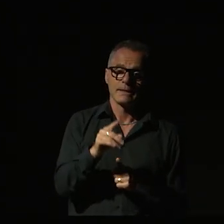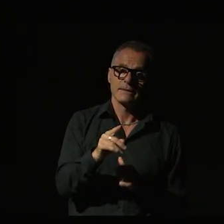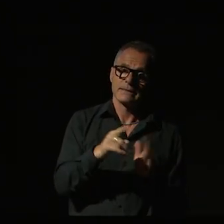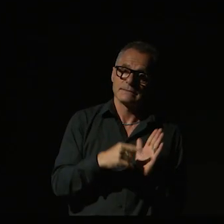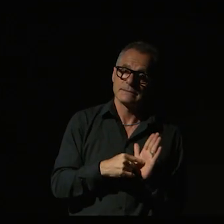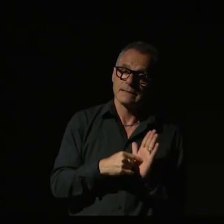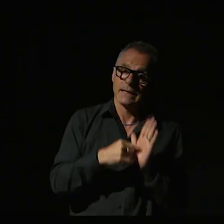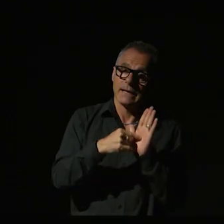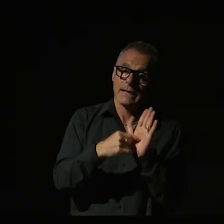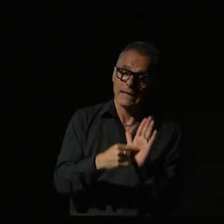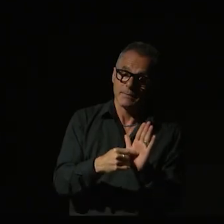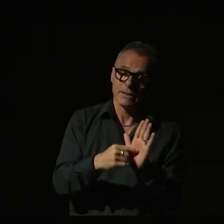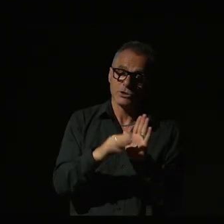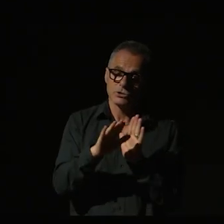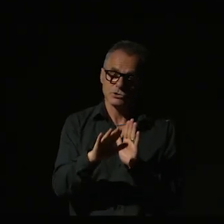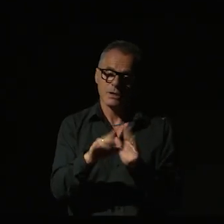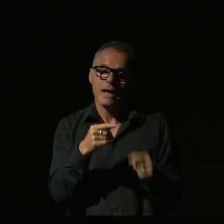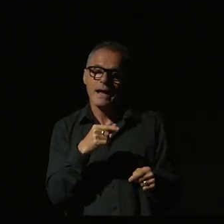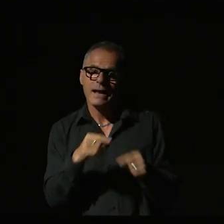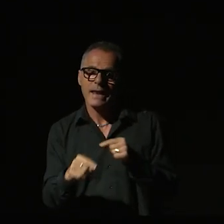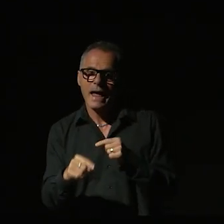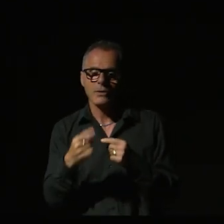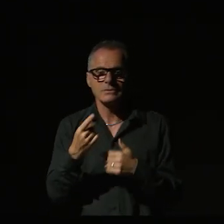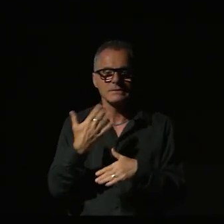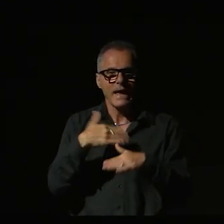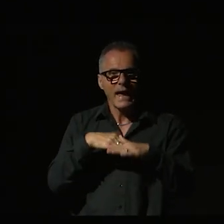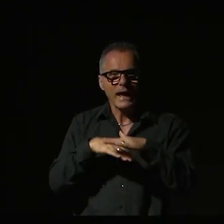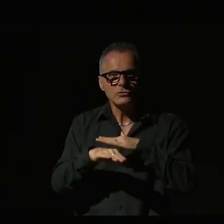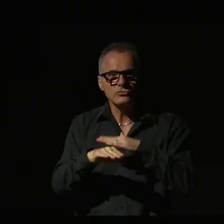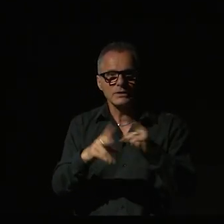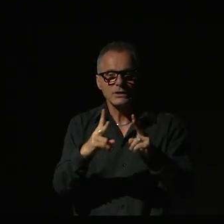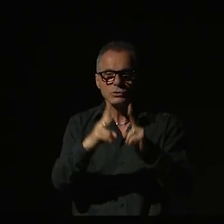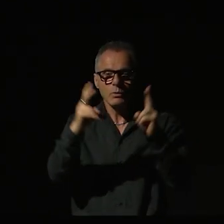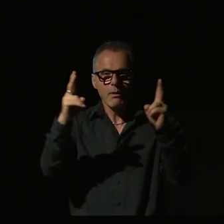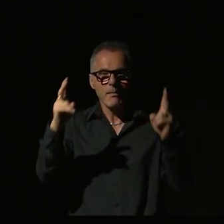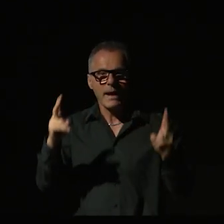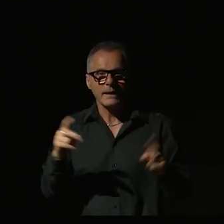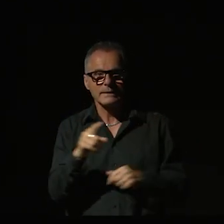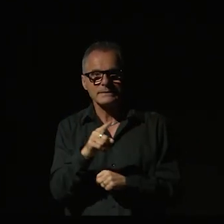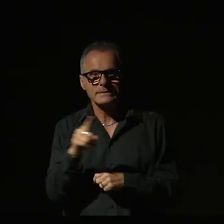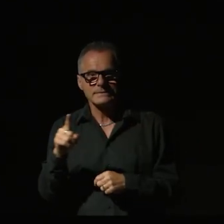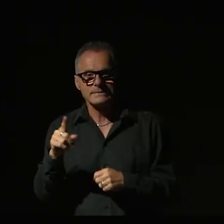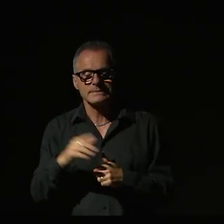that would allow access entry to the palace. Whereas the Cephalus in Aurora is placed above